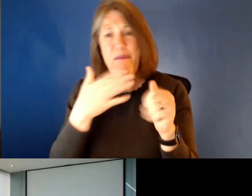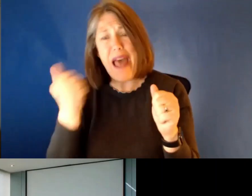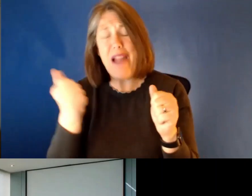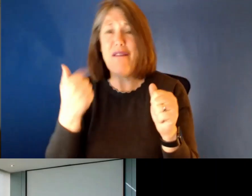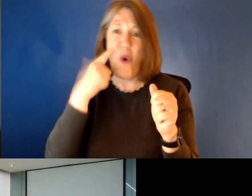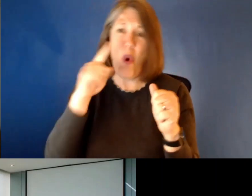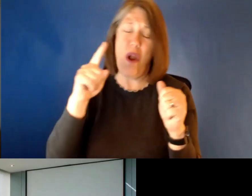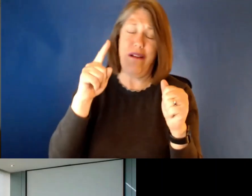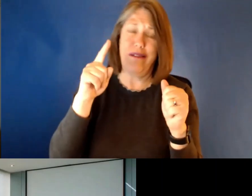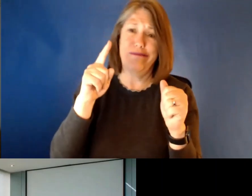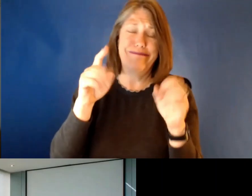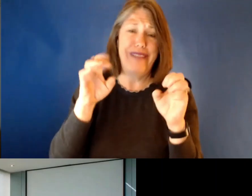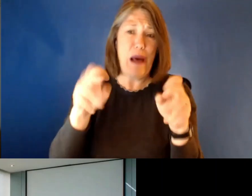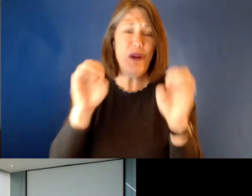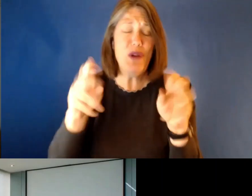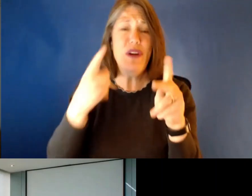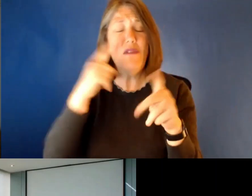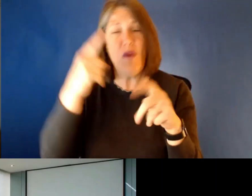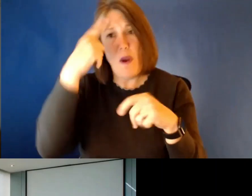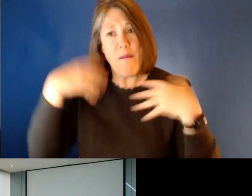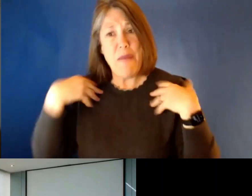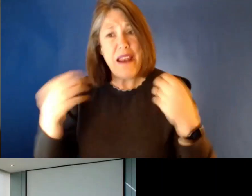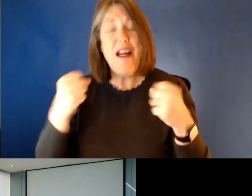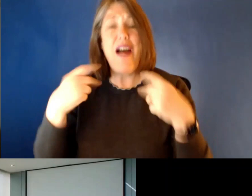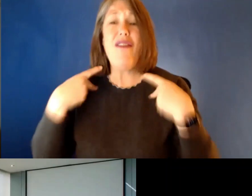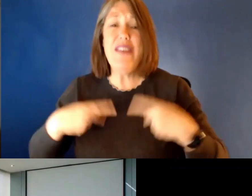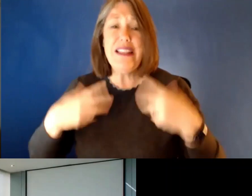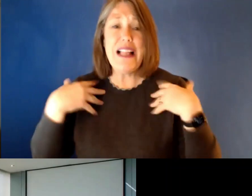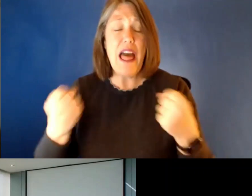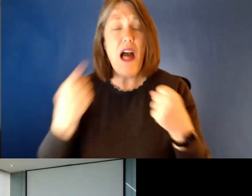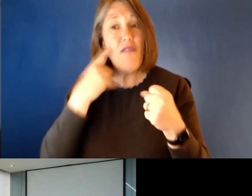and well-being 06:08:50 to not only our community worldwide,